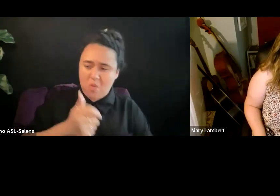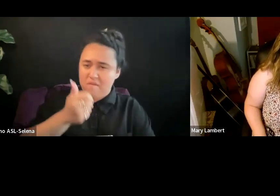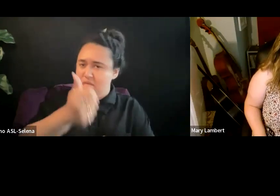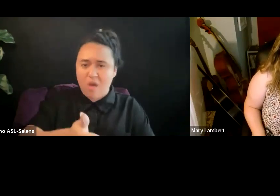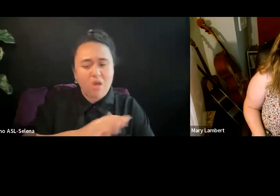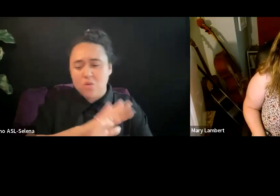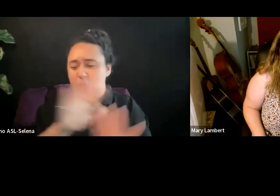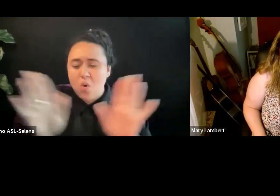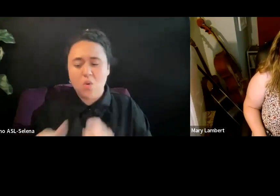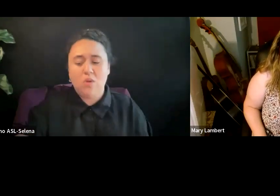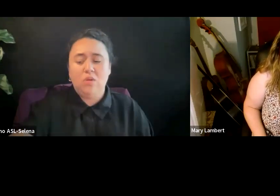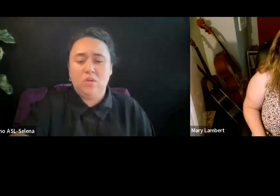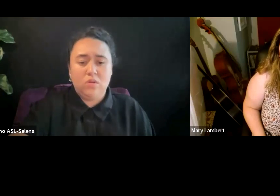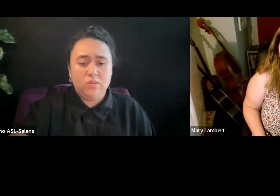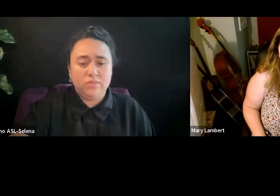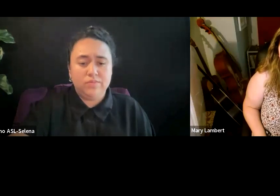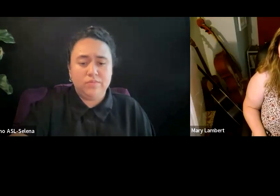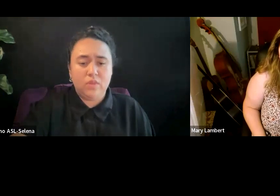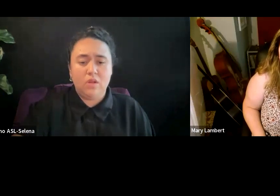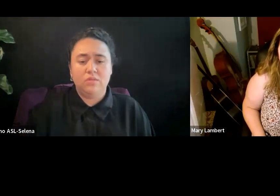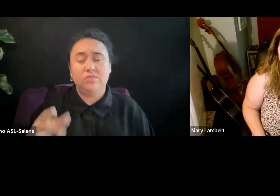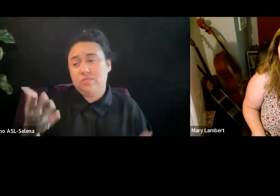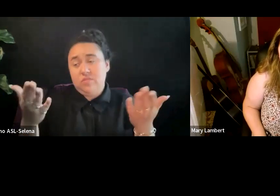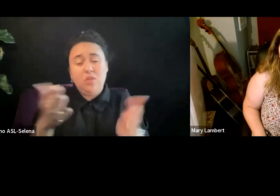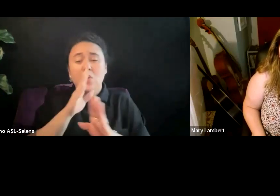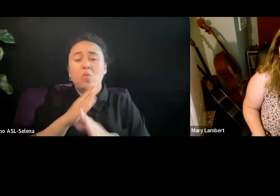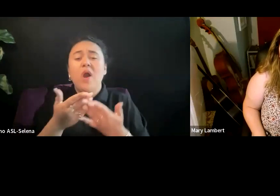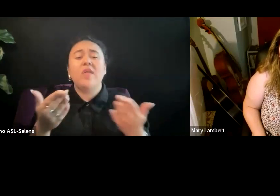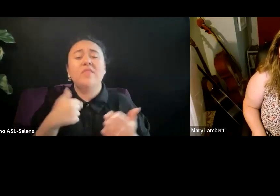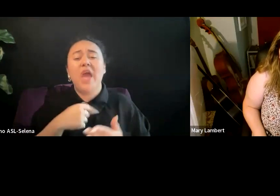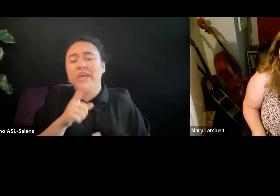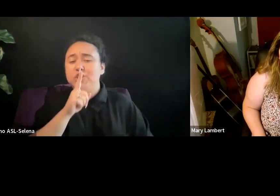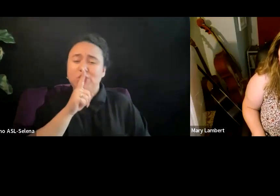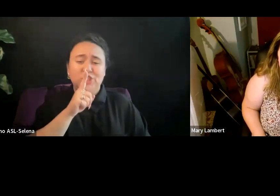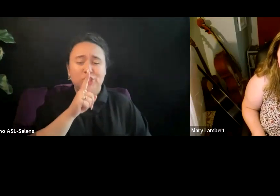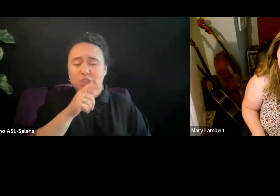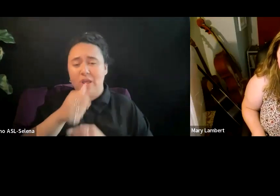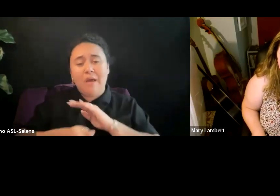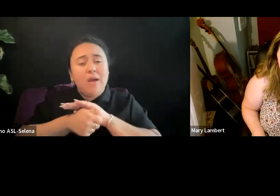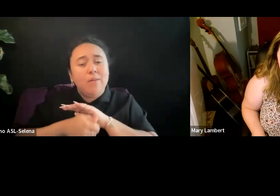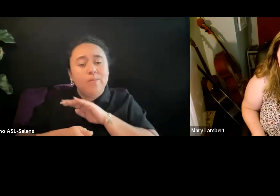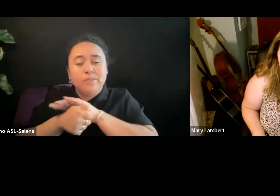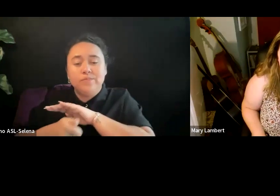These are crying things we don't talk about. In the heat of summer.